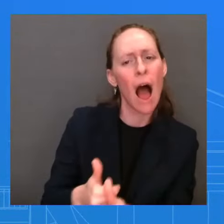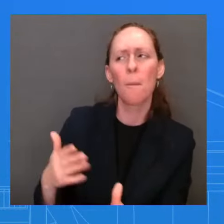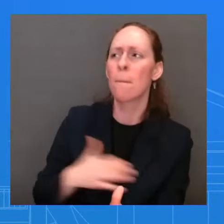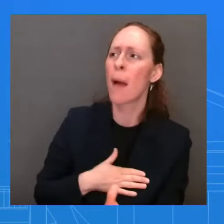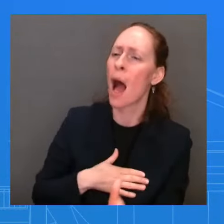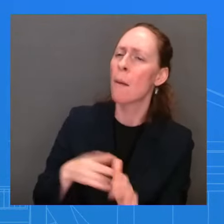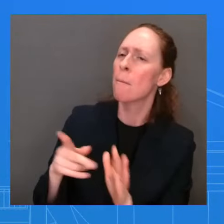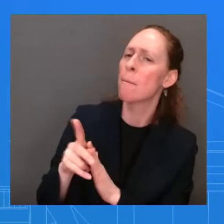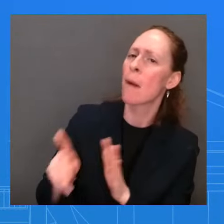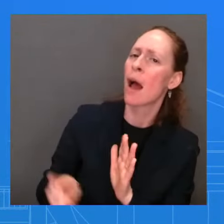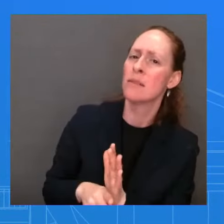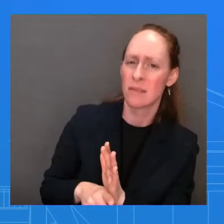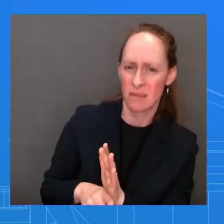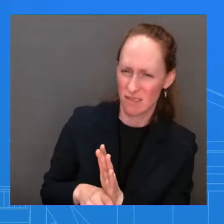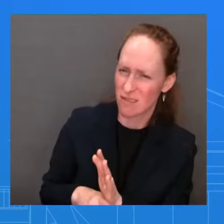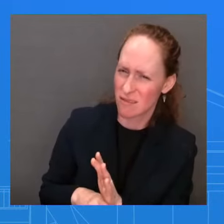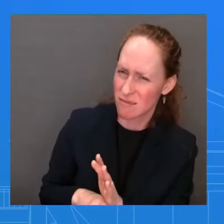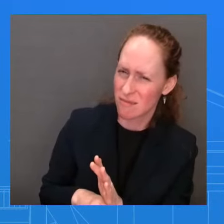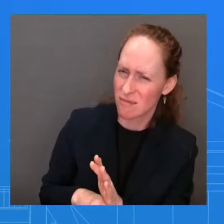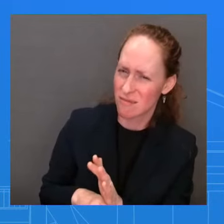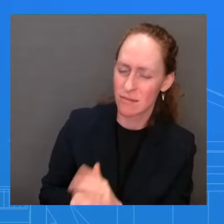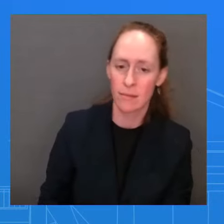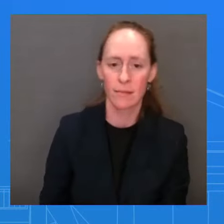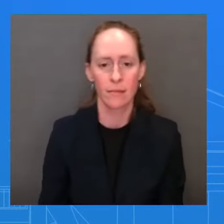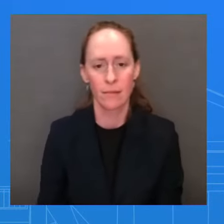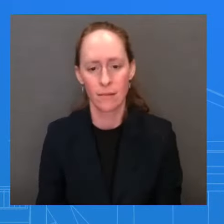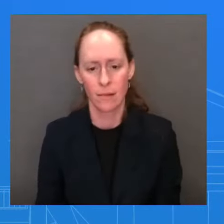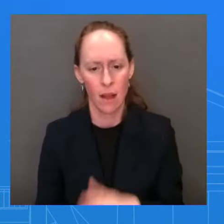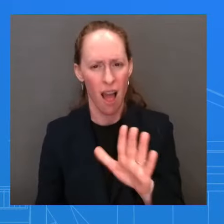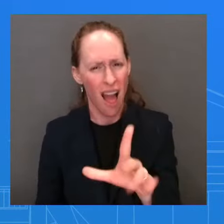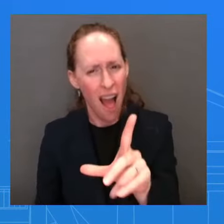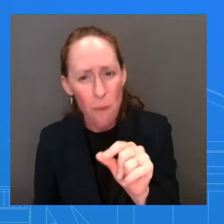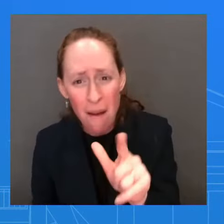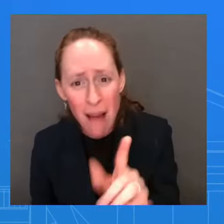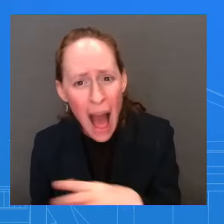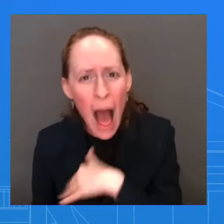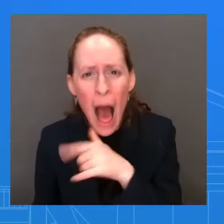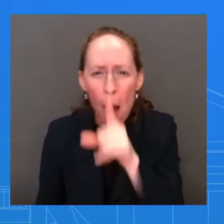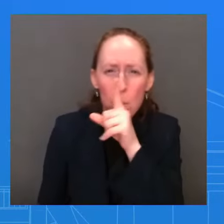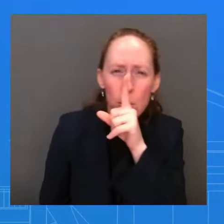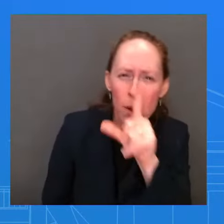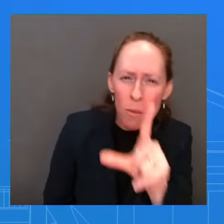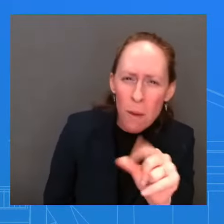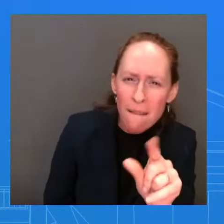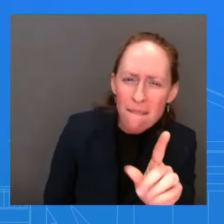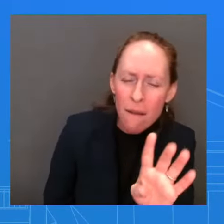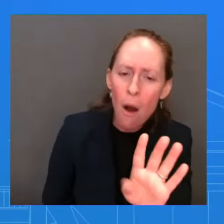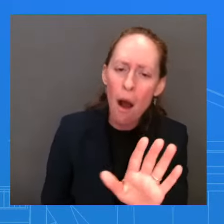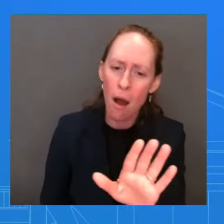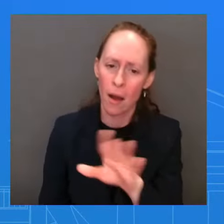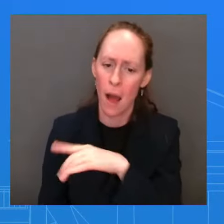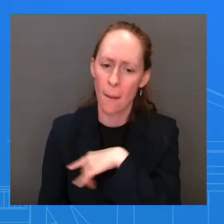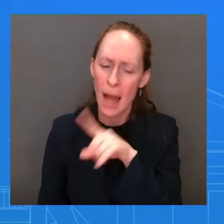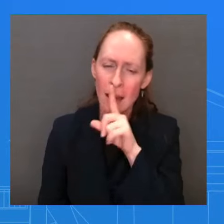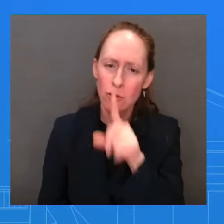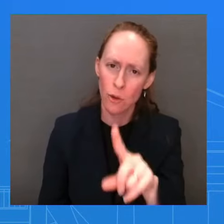Ms. Jean-Pierre: No, I'm going to answer the question. The Press: How about in the next year? Ms. Jean-Pierre: I'm going to -- I'm going to answer your question. Just want to be -- because you said "moving forward," so I just want to be very careful here.